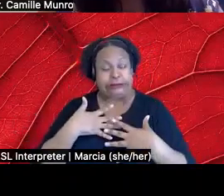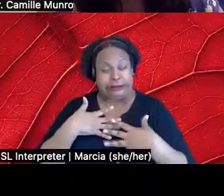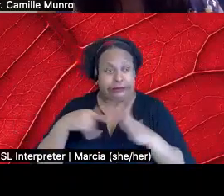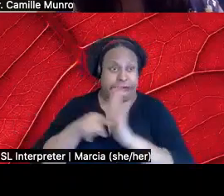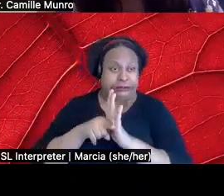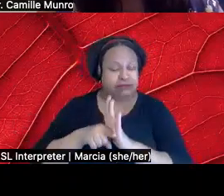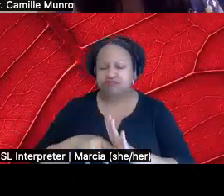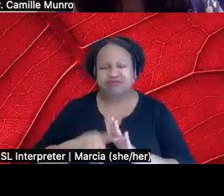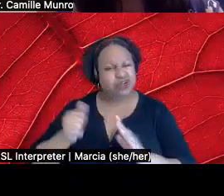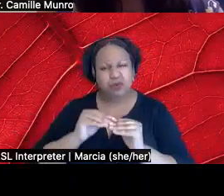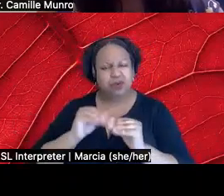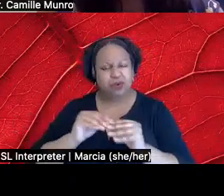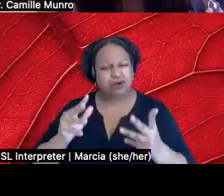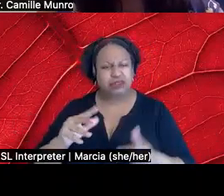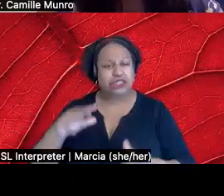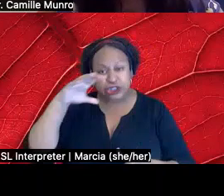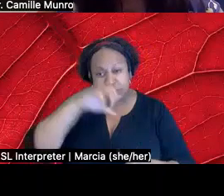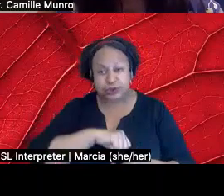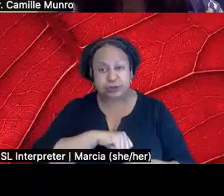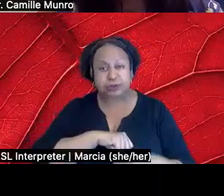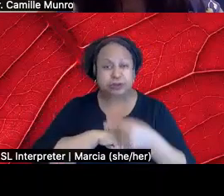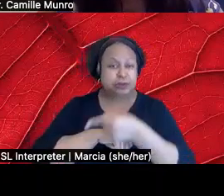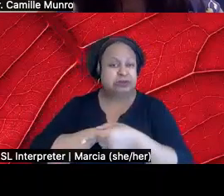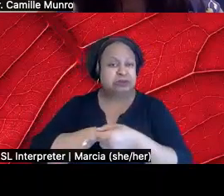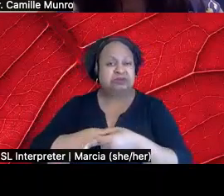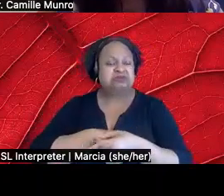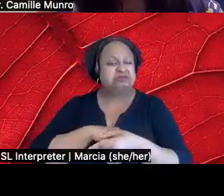Almost perceived as not as good as or